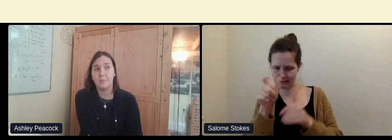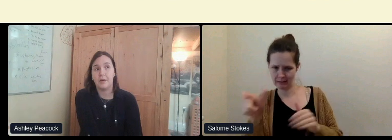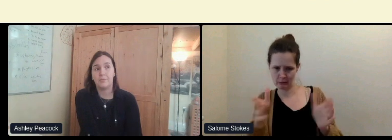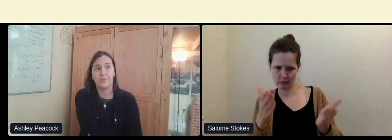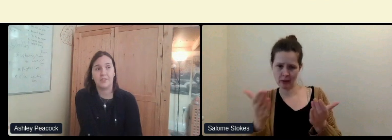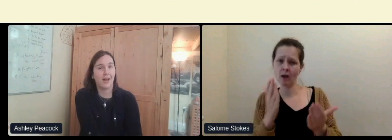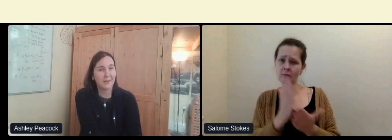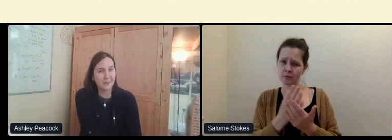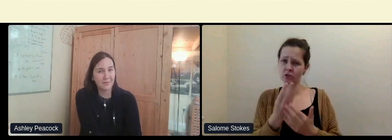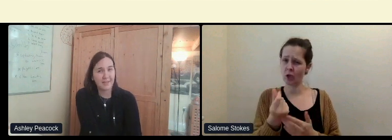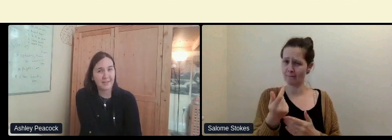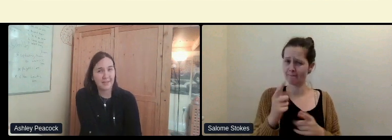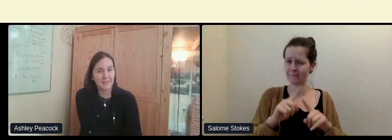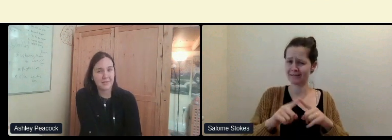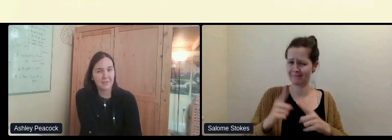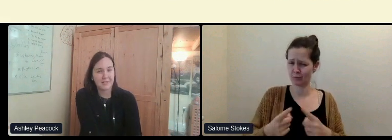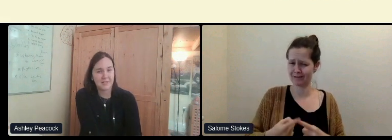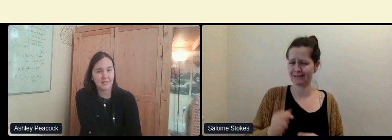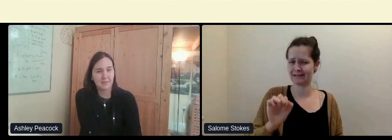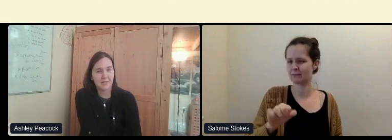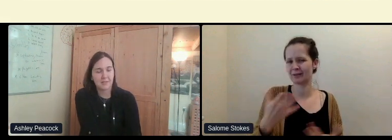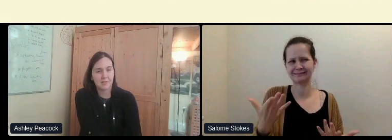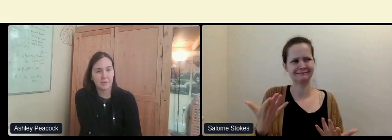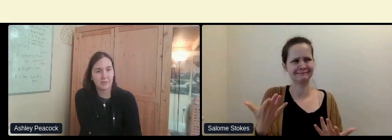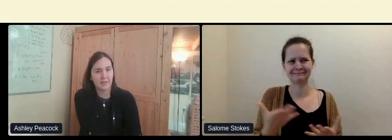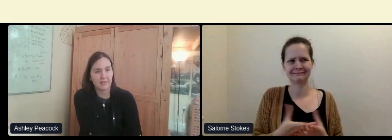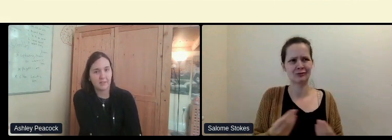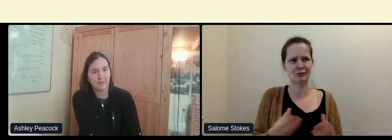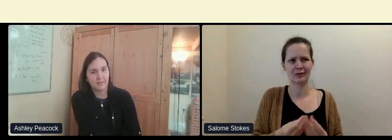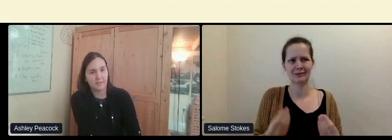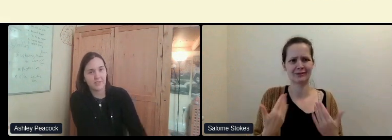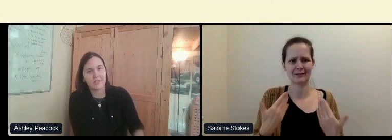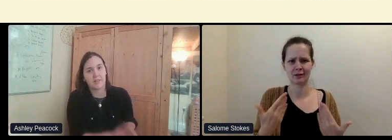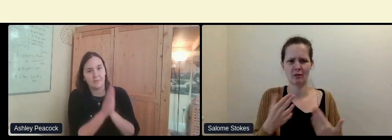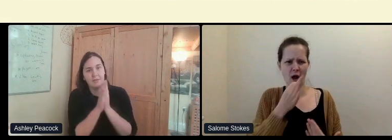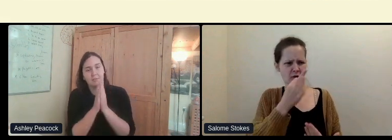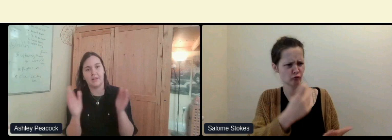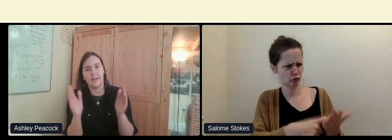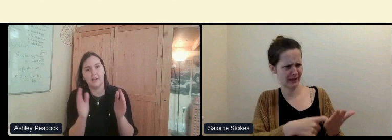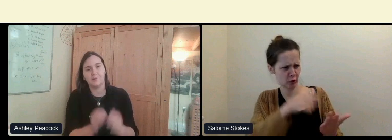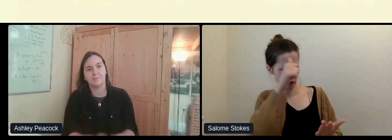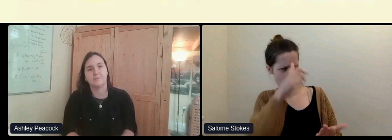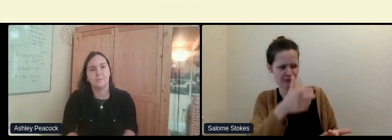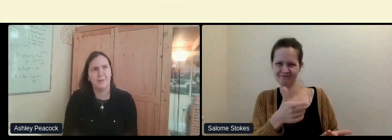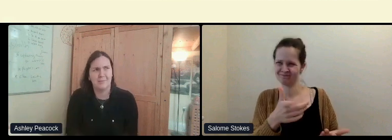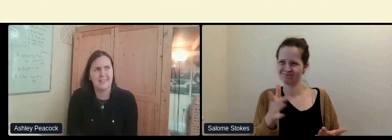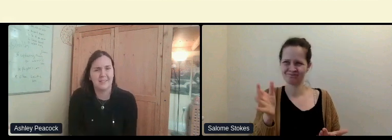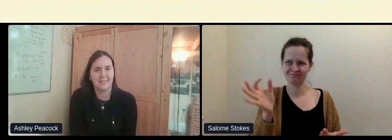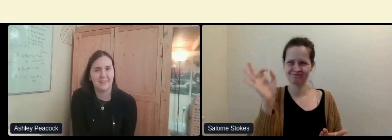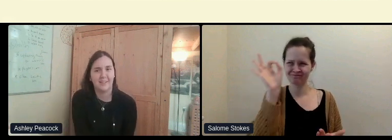but unfortunately I don't know of any resources. Rina, do you know of any I'm not aware of? I'm not aware of any but I want to make some now!